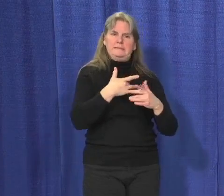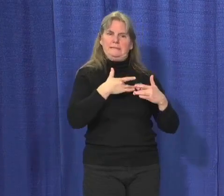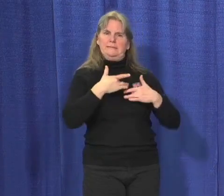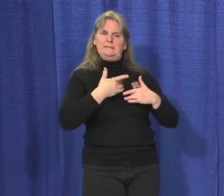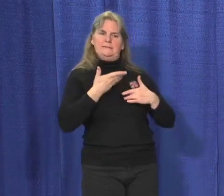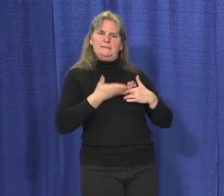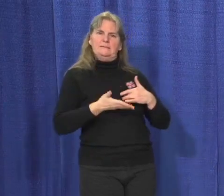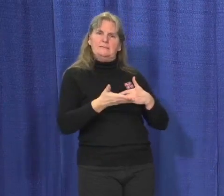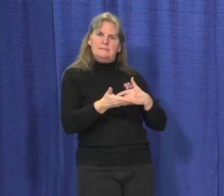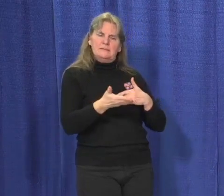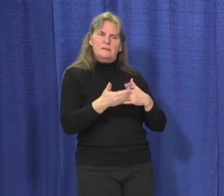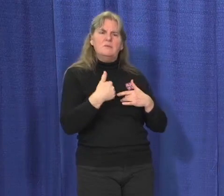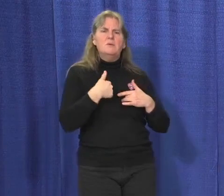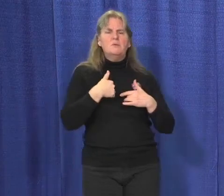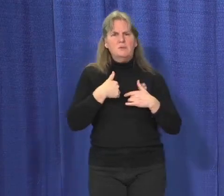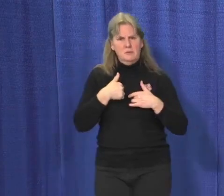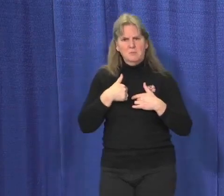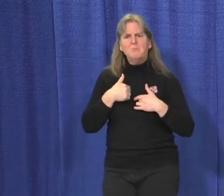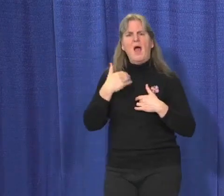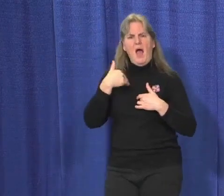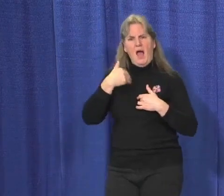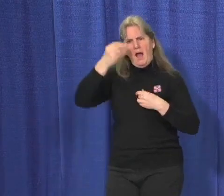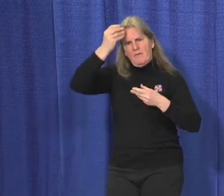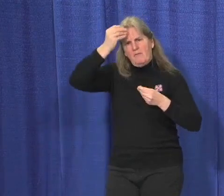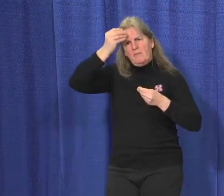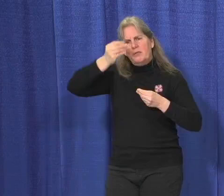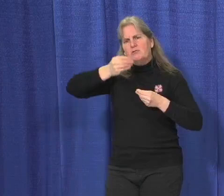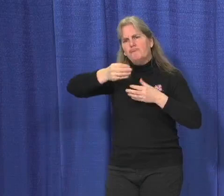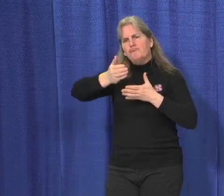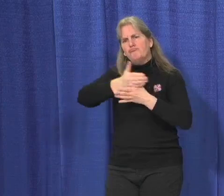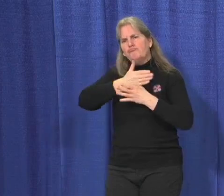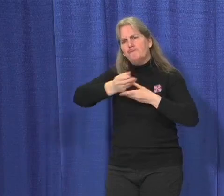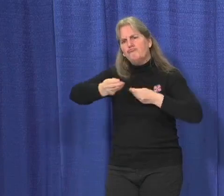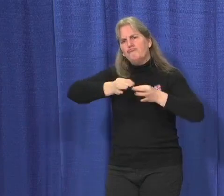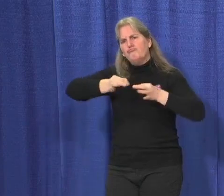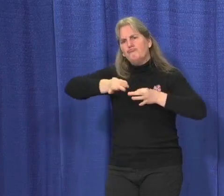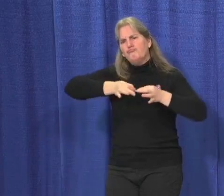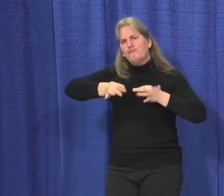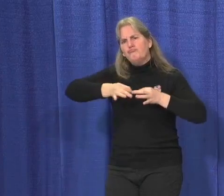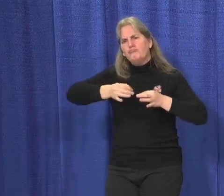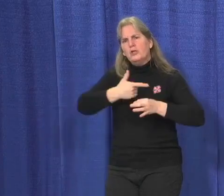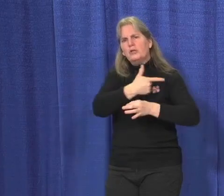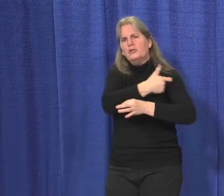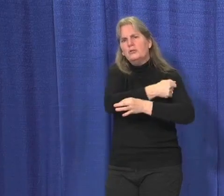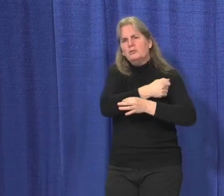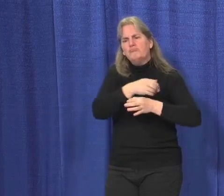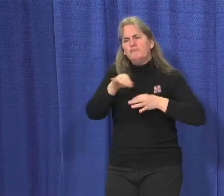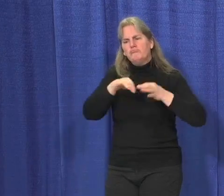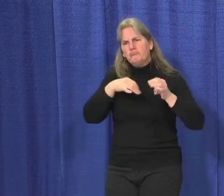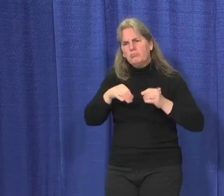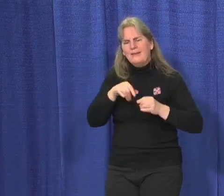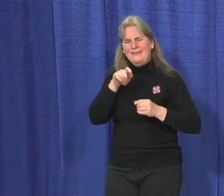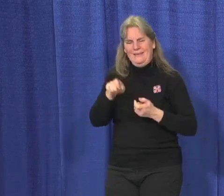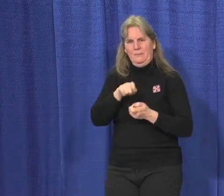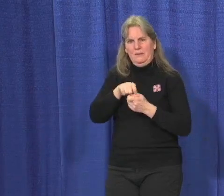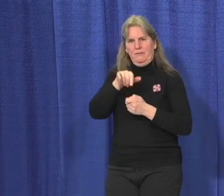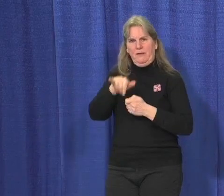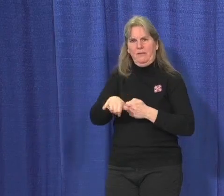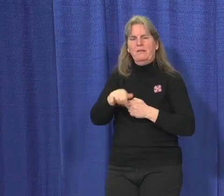I'm saying being able to give the reassuring knowledge that we have on vaccines in general and